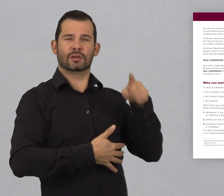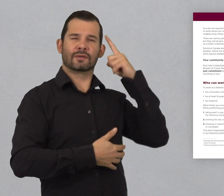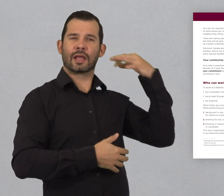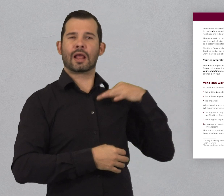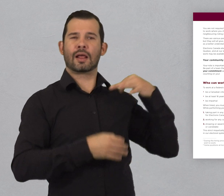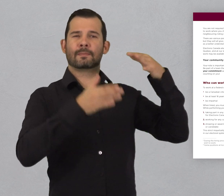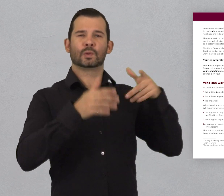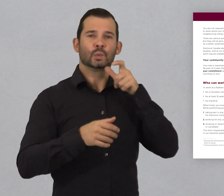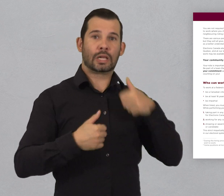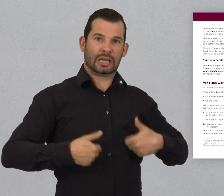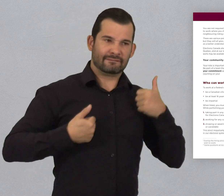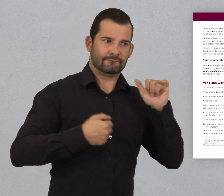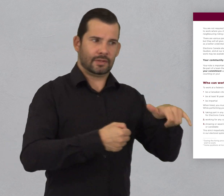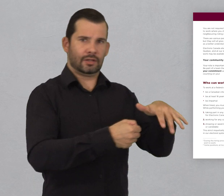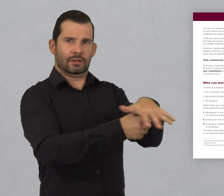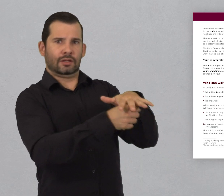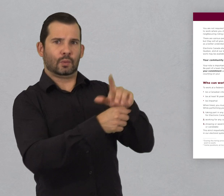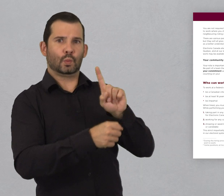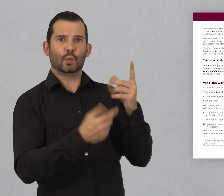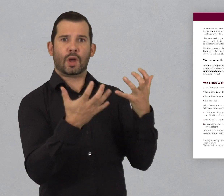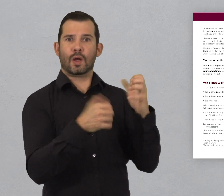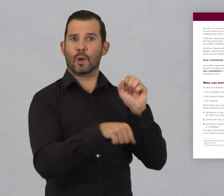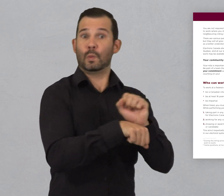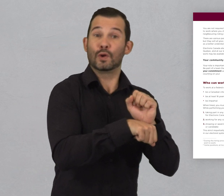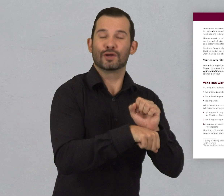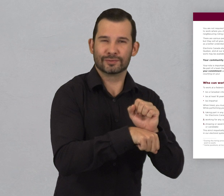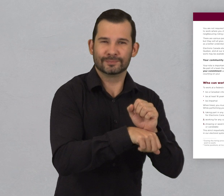priority will be given to applicants who live in the riding where they wish to work.